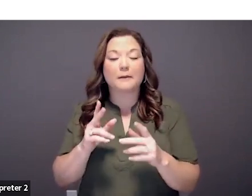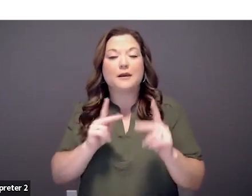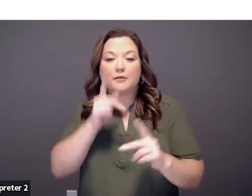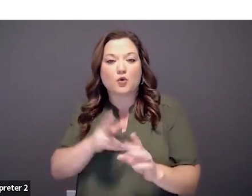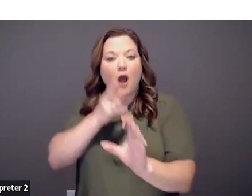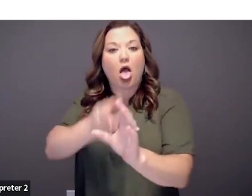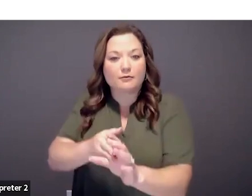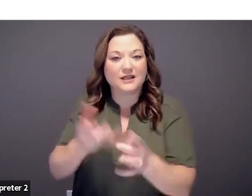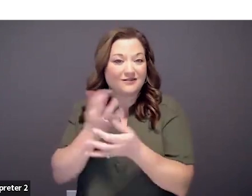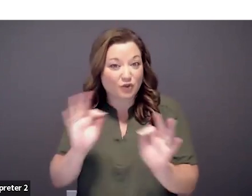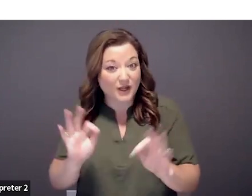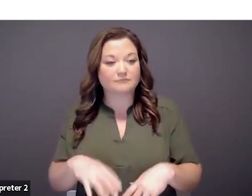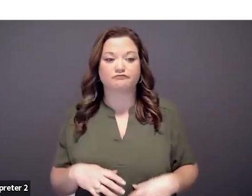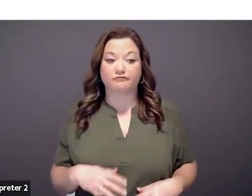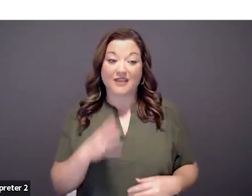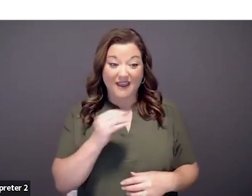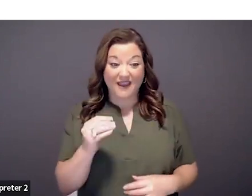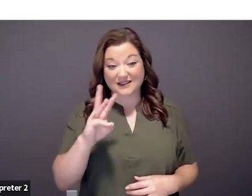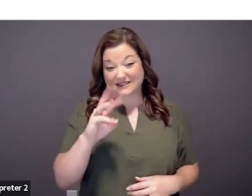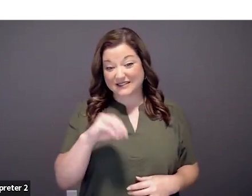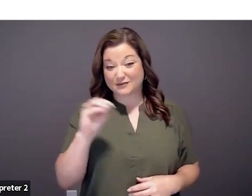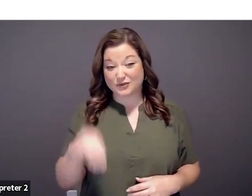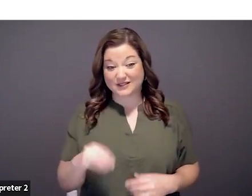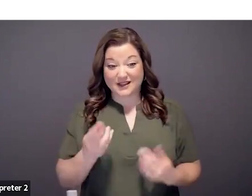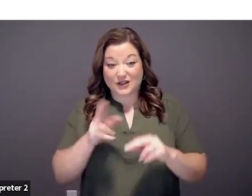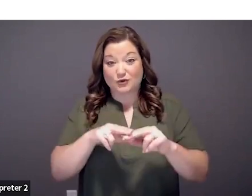this in a recent Accessibility Craft podcast episode.